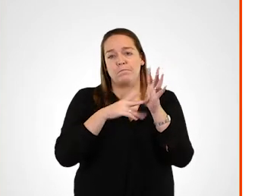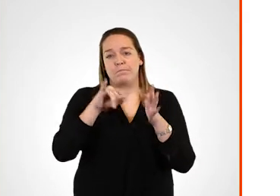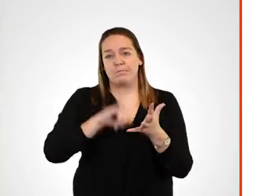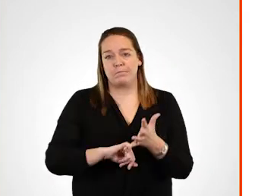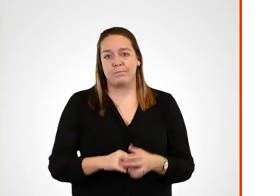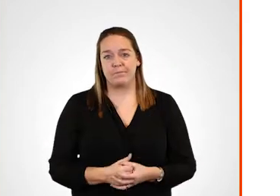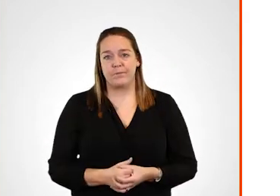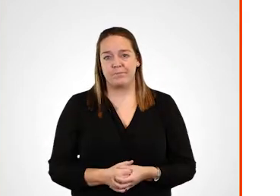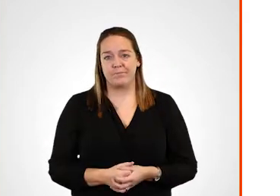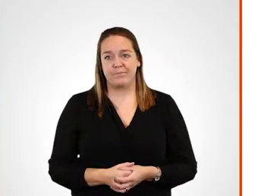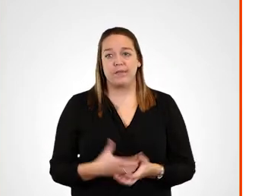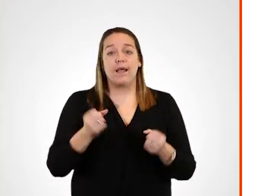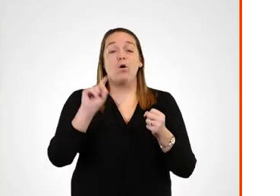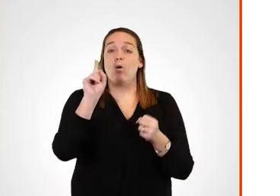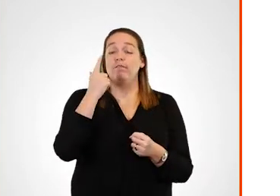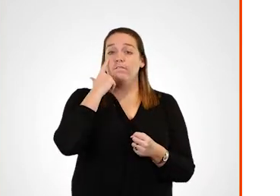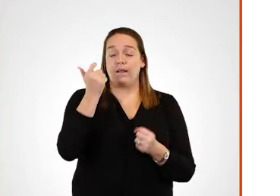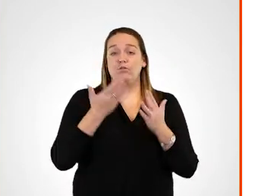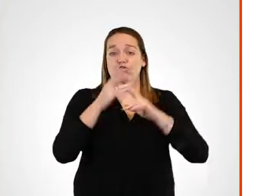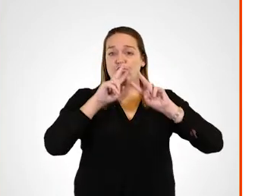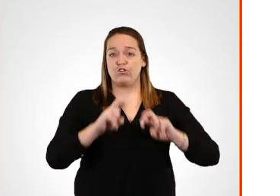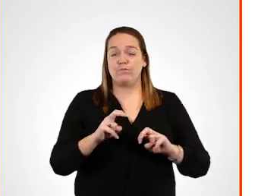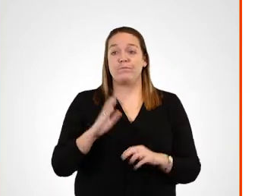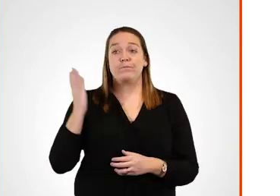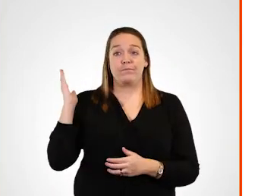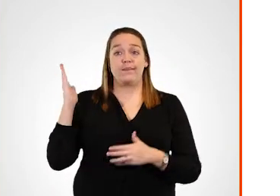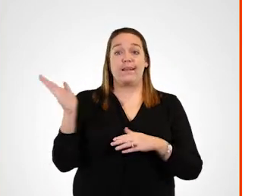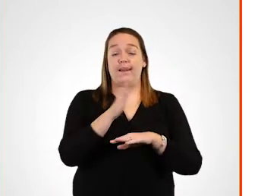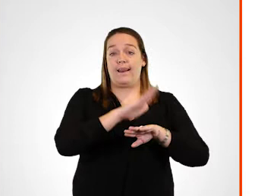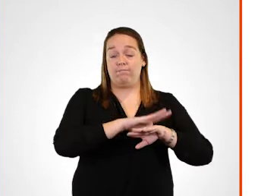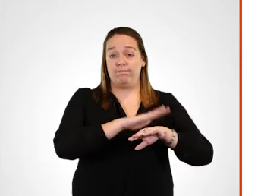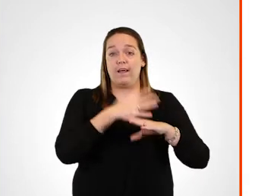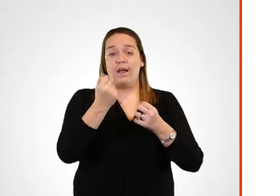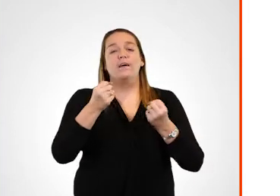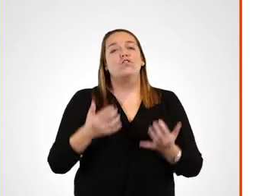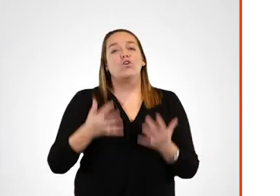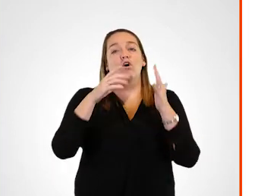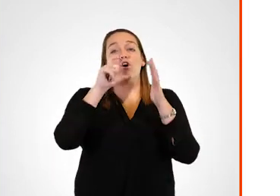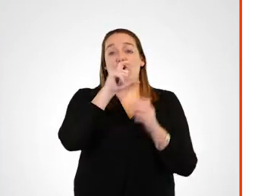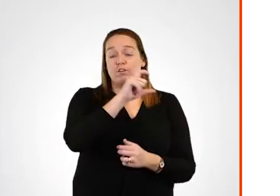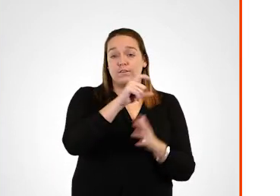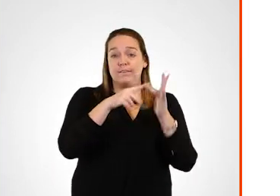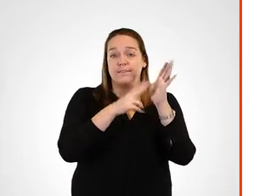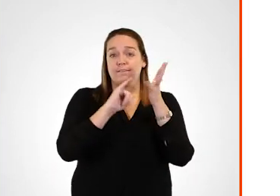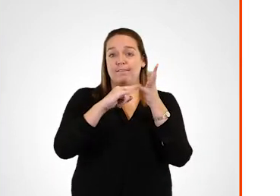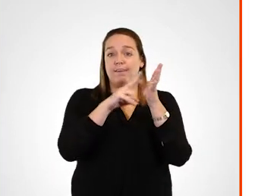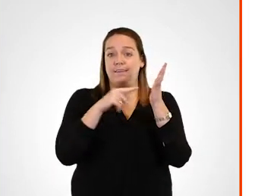So here are our findings. The left chart shows the results for consonants in the initial position